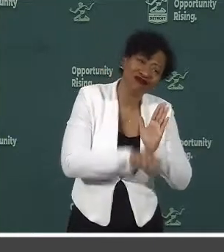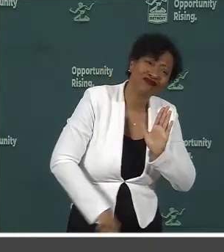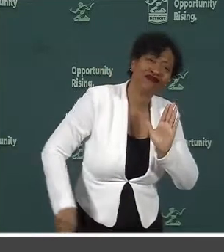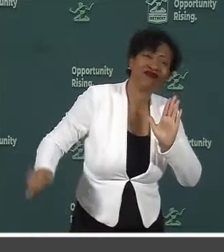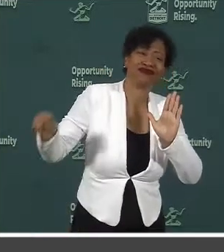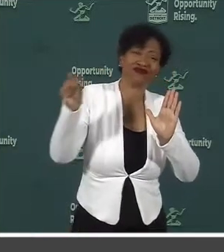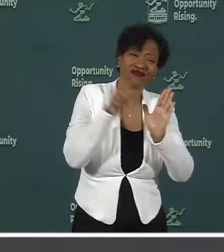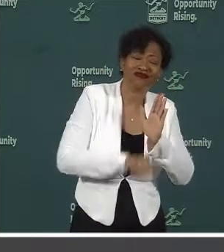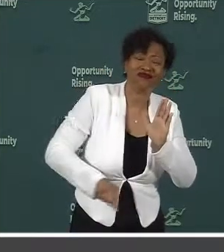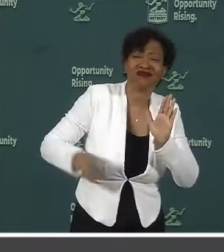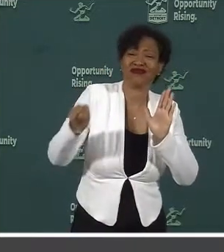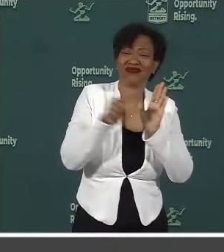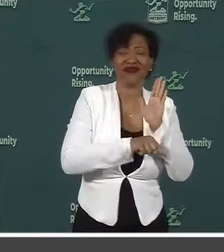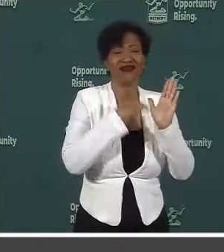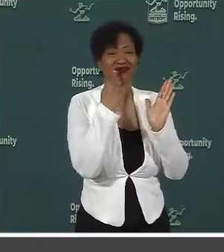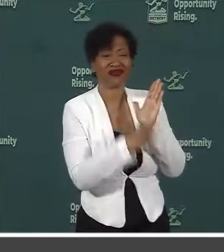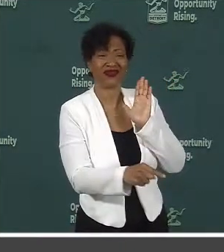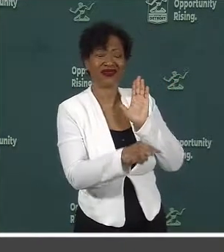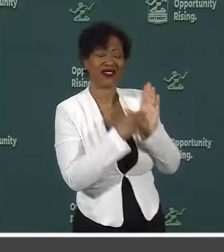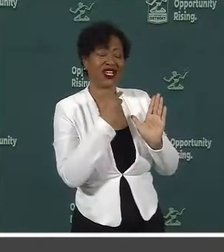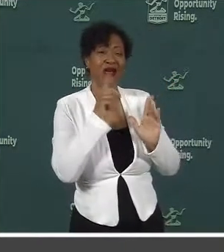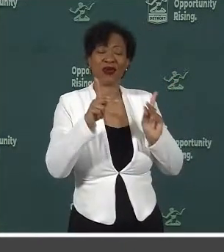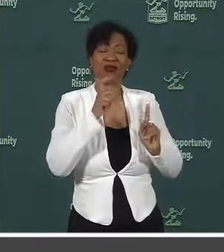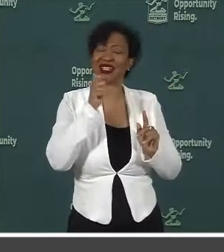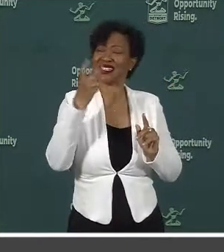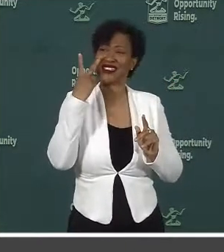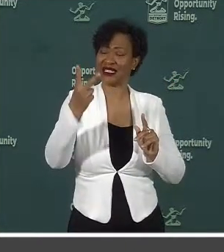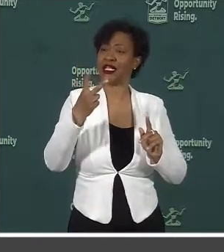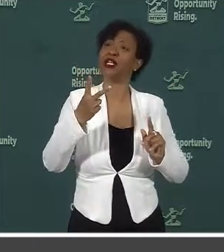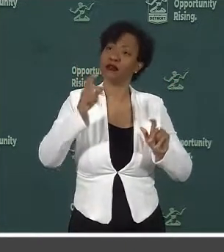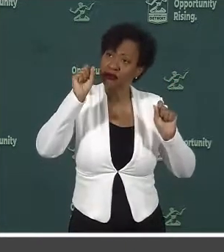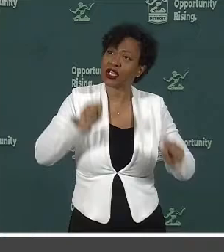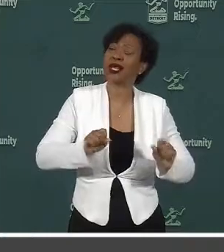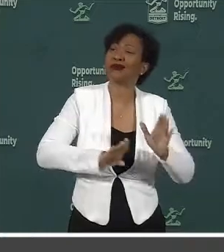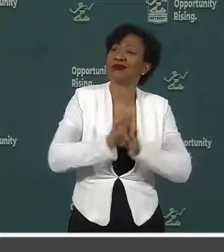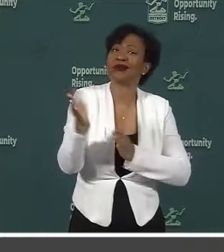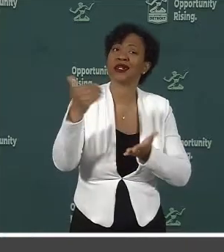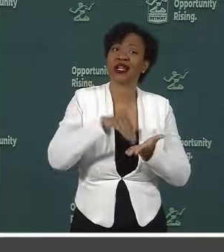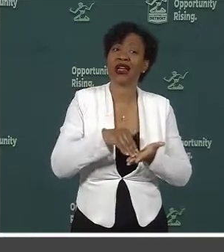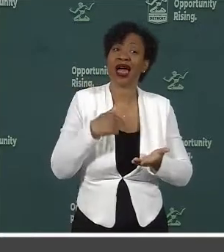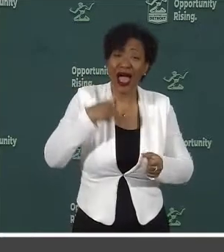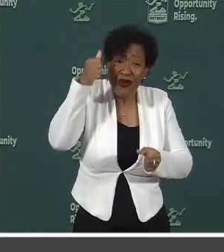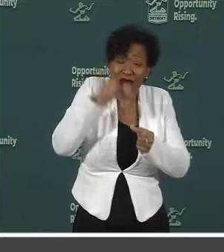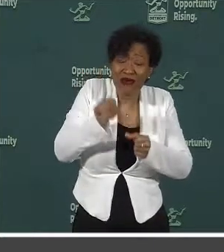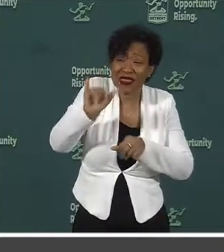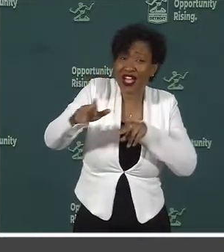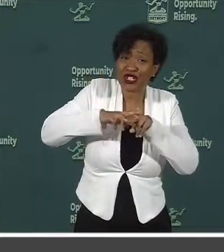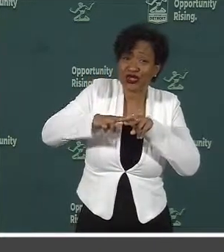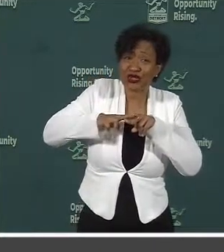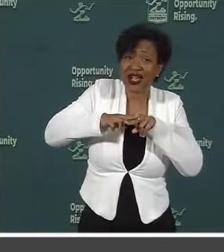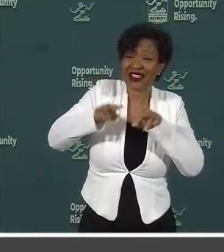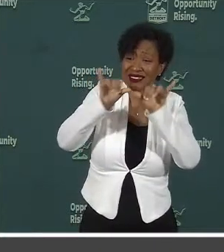COULD SEE THE POTENTIAL I LOOKED AT THAT TRAIN STATION AND I REMEMBER THE WAY IT WAS WHEN IT WAS OPEN AND PEOPLE WERE INSIDE I SAW BEAUTY BUT AN